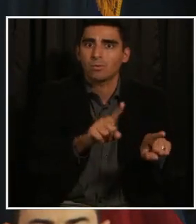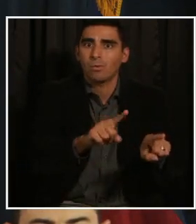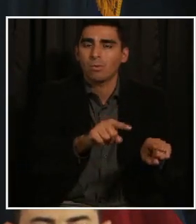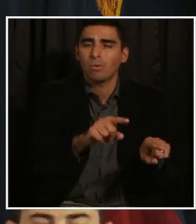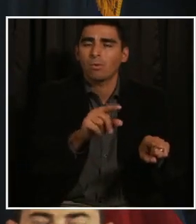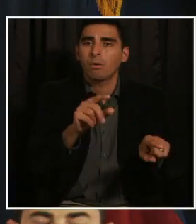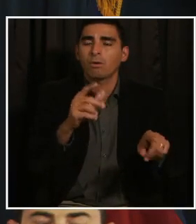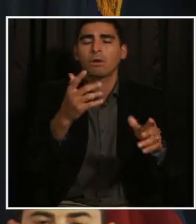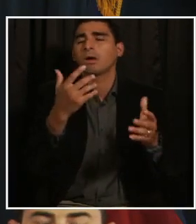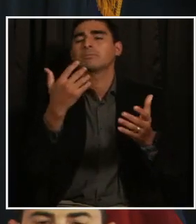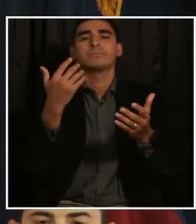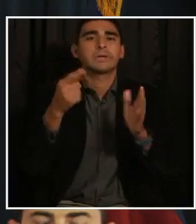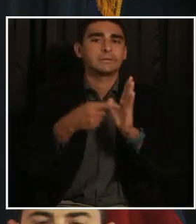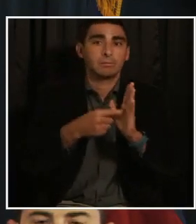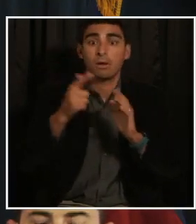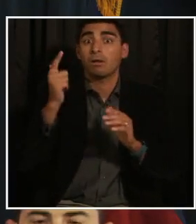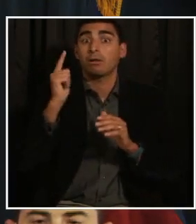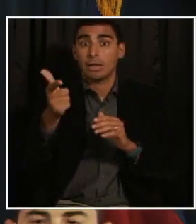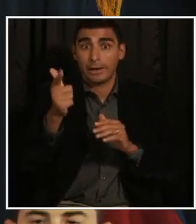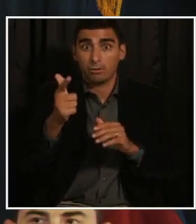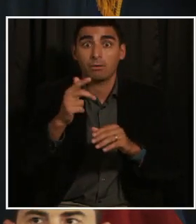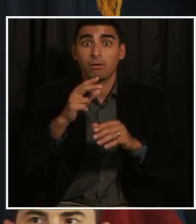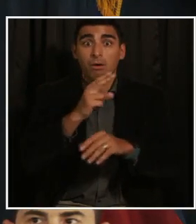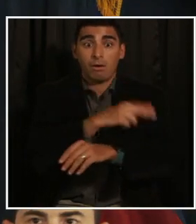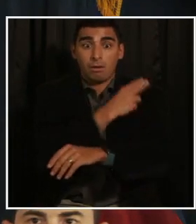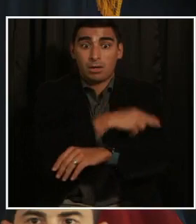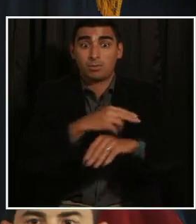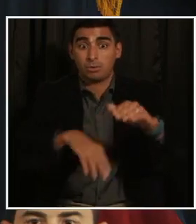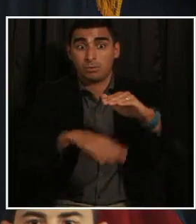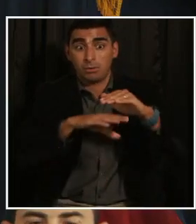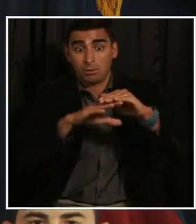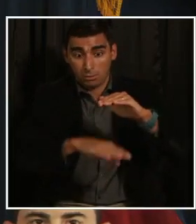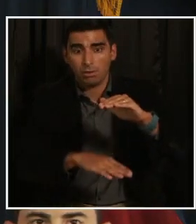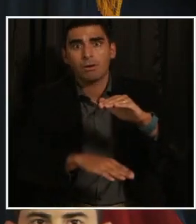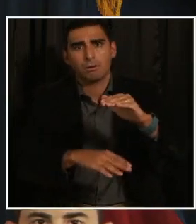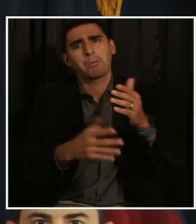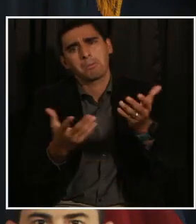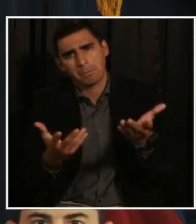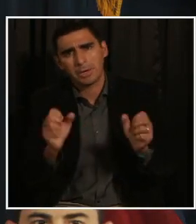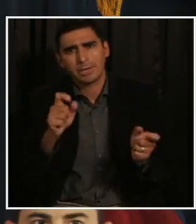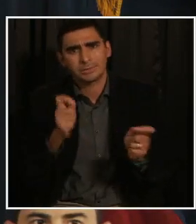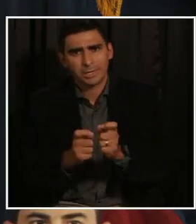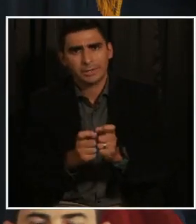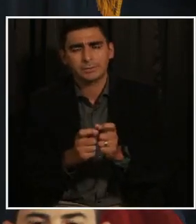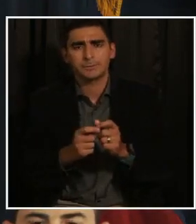if hospital capacity were to be breached well many schools uh districts have implemented uh